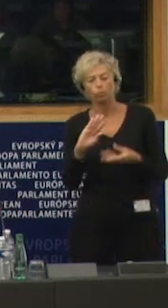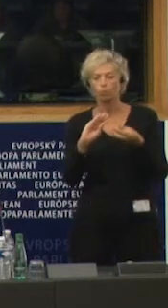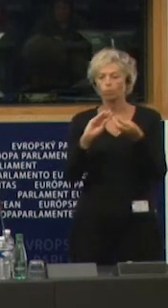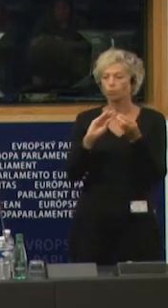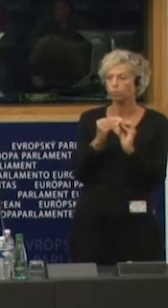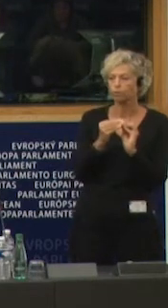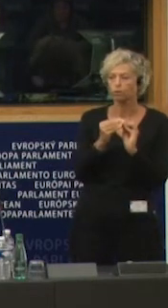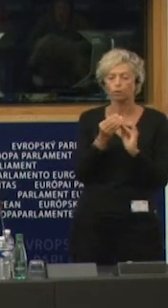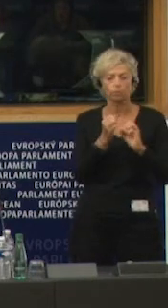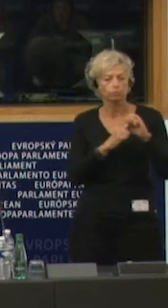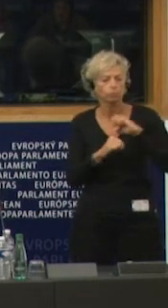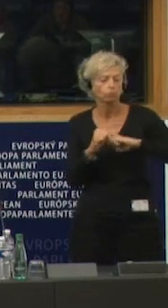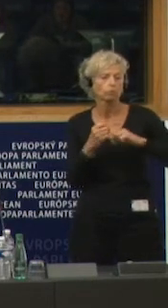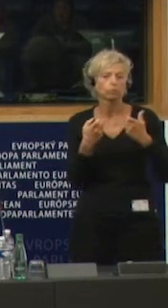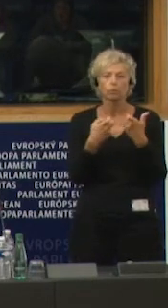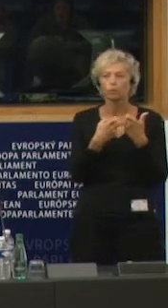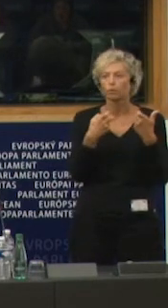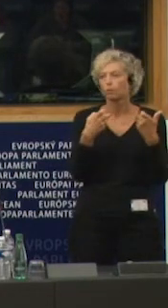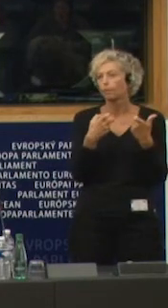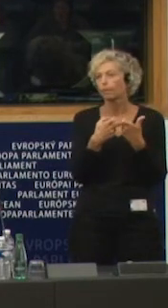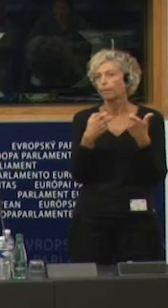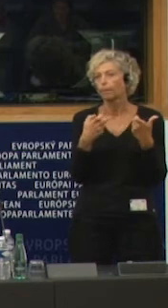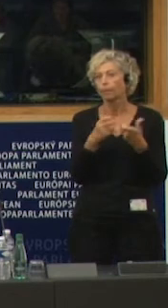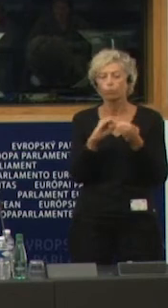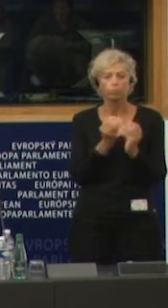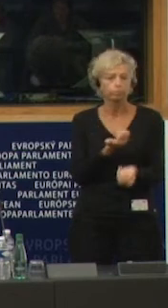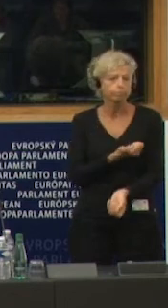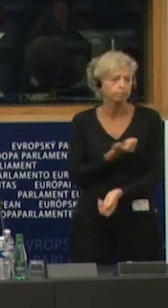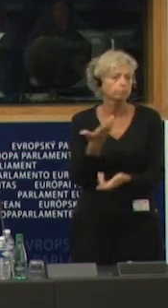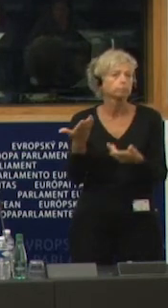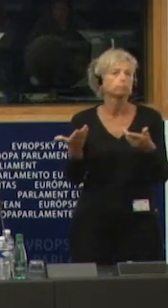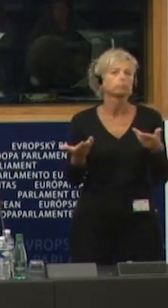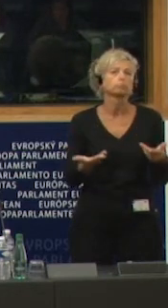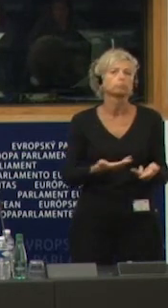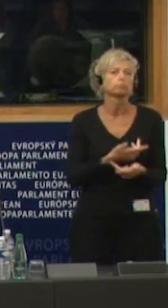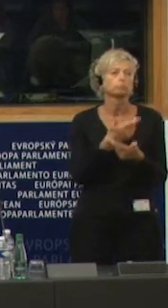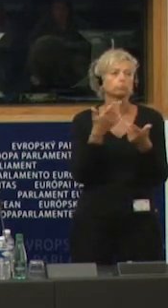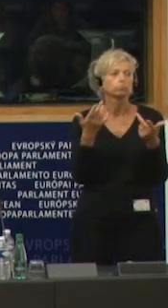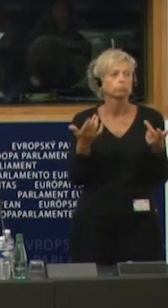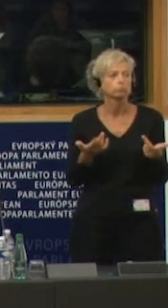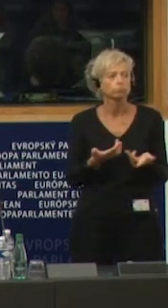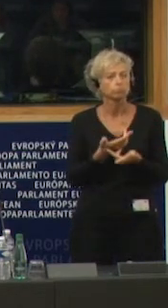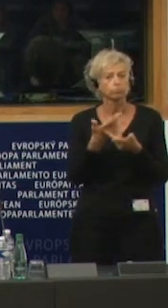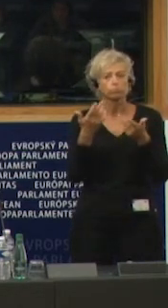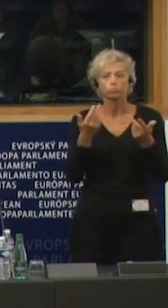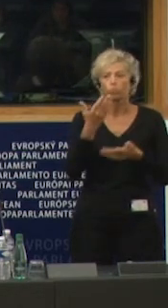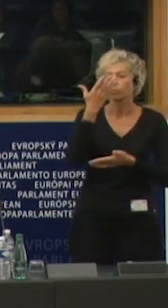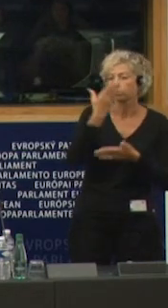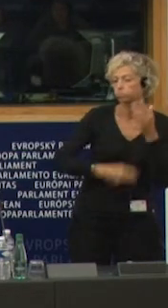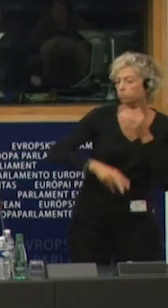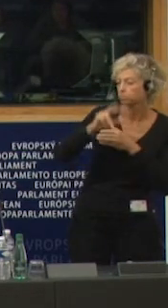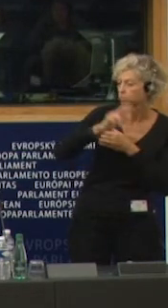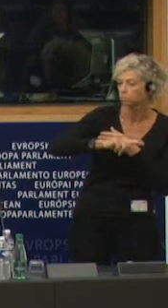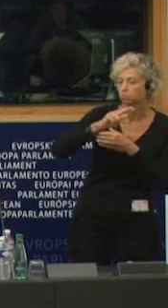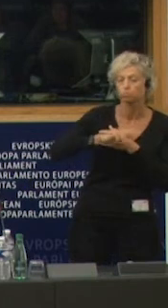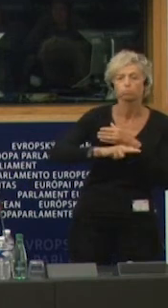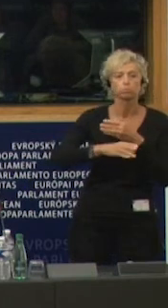in the last years of compulsory schooling. The scheme is available until they are 19. For young people with disabilities until they are 24.